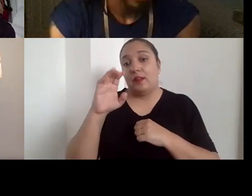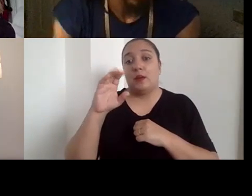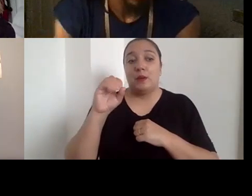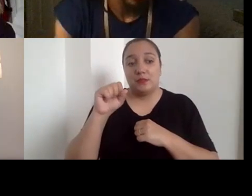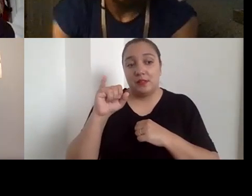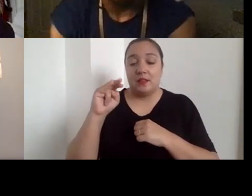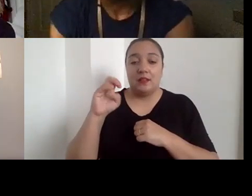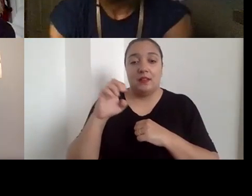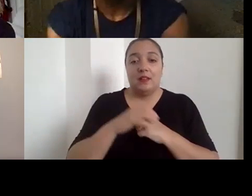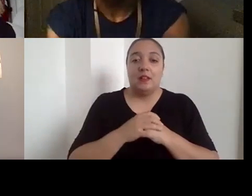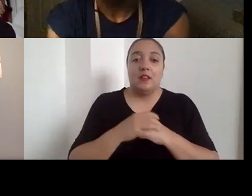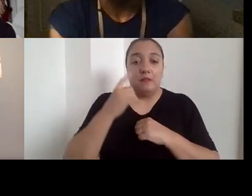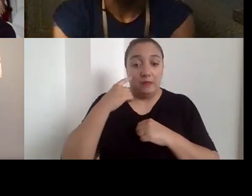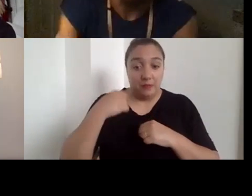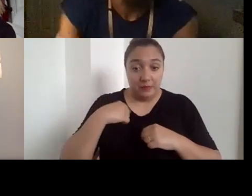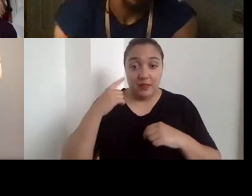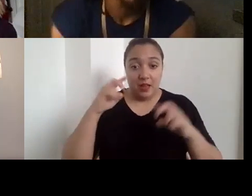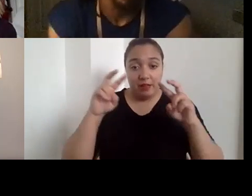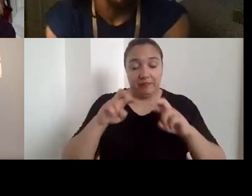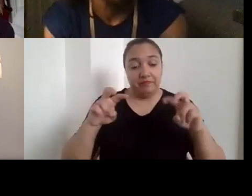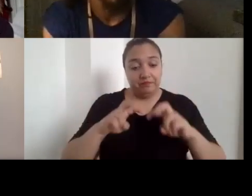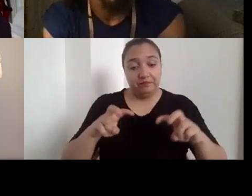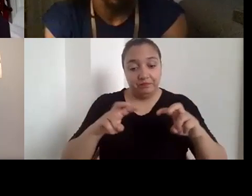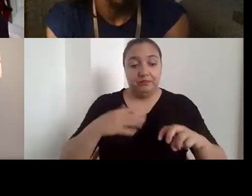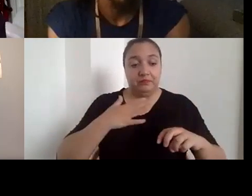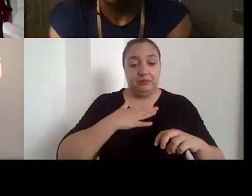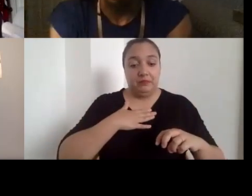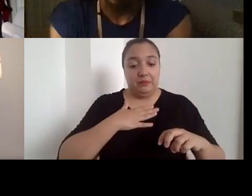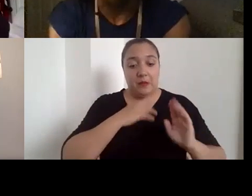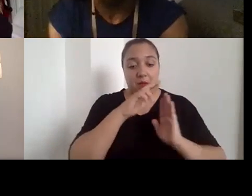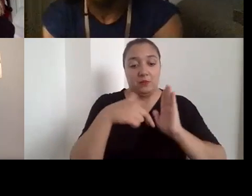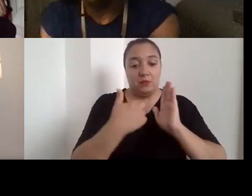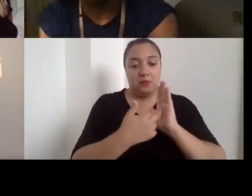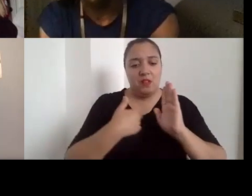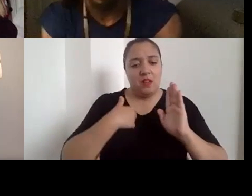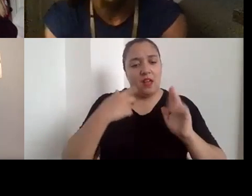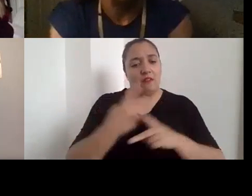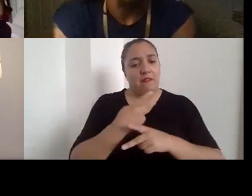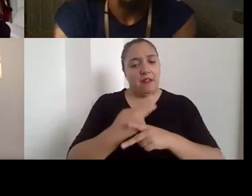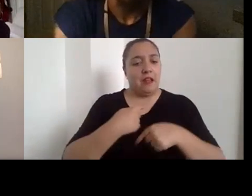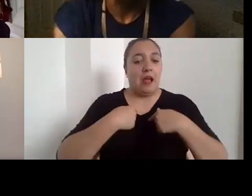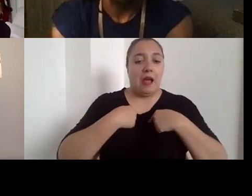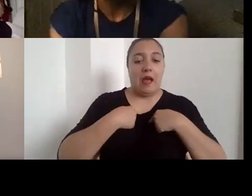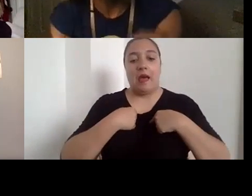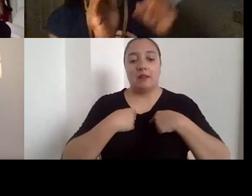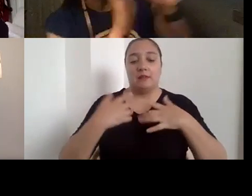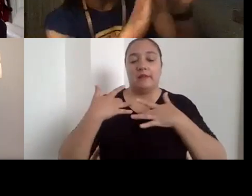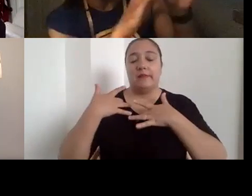myself as an experimenter. I think I'm naturally rebellious and so when I see the masses go that